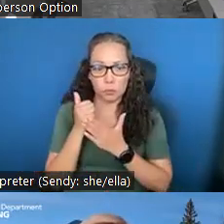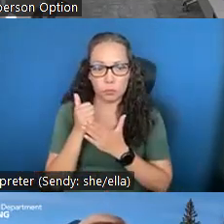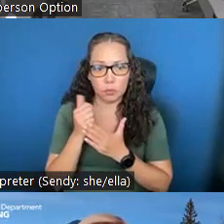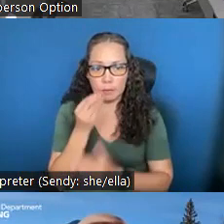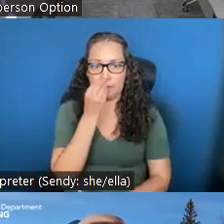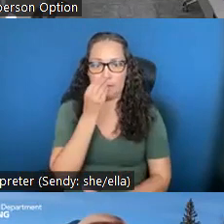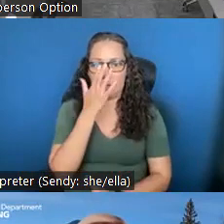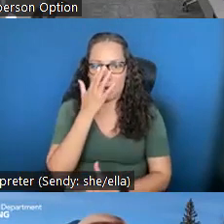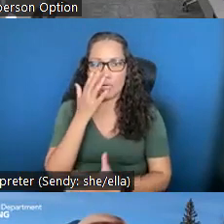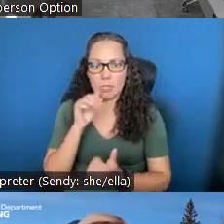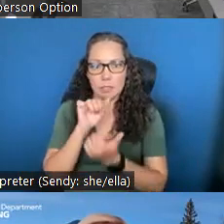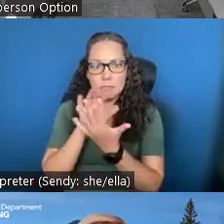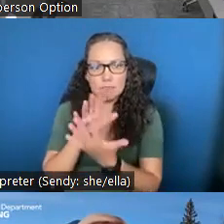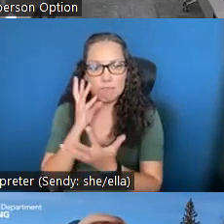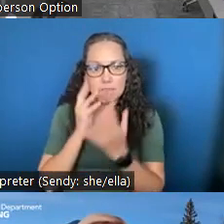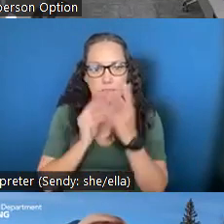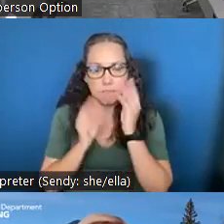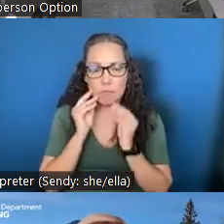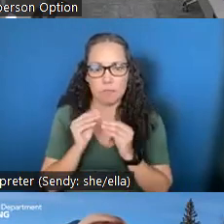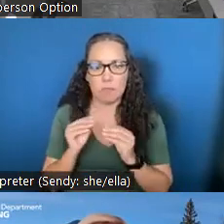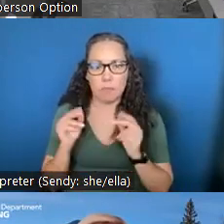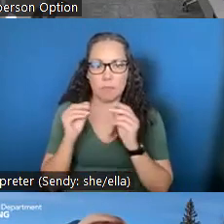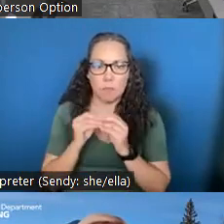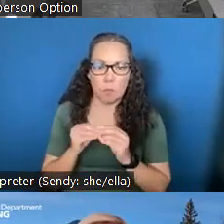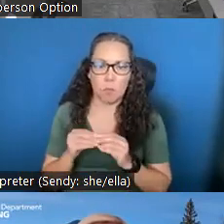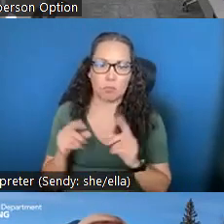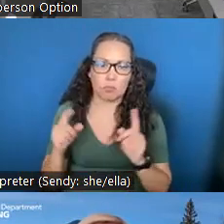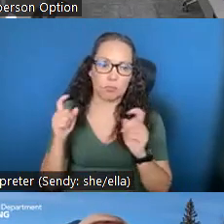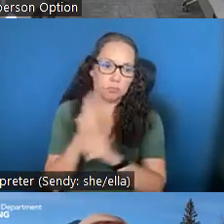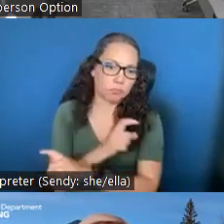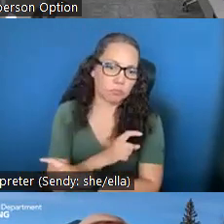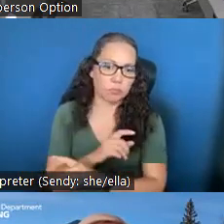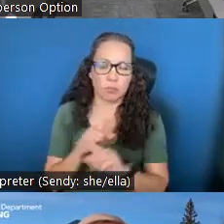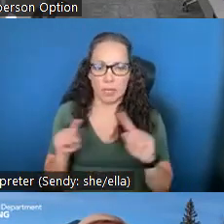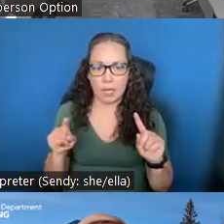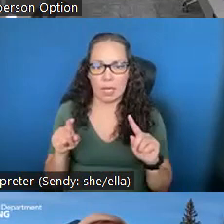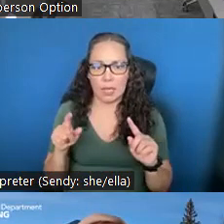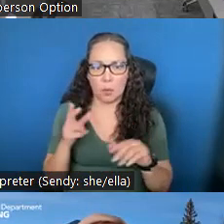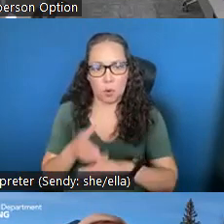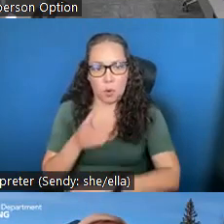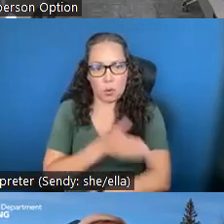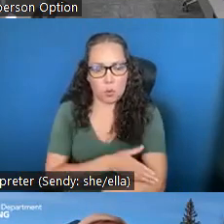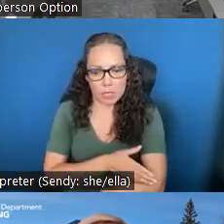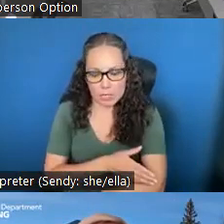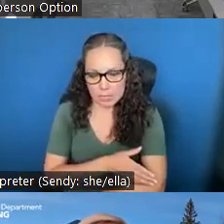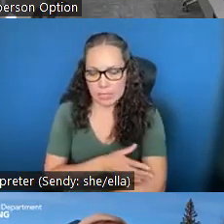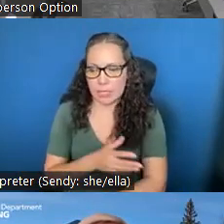today and that trend is is projected to um only increase we know the housing crisis the